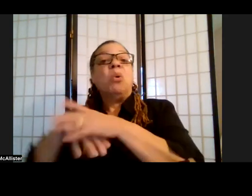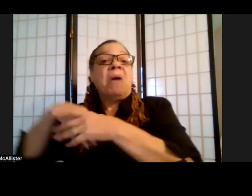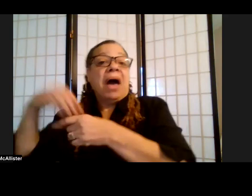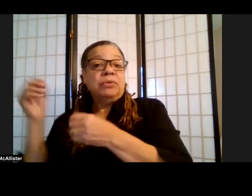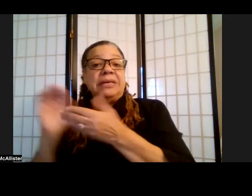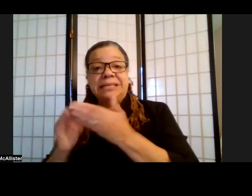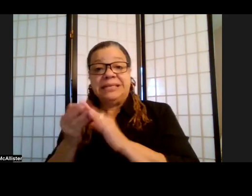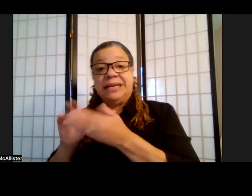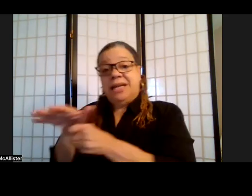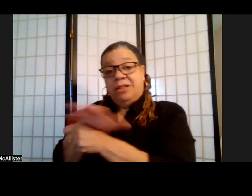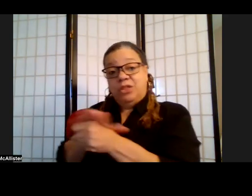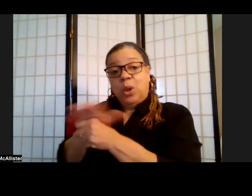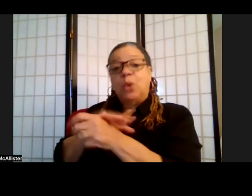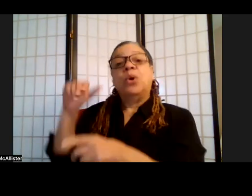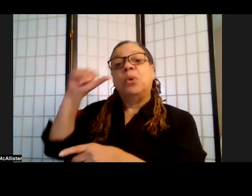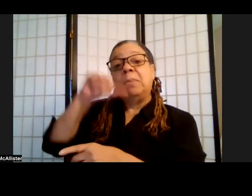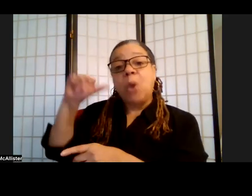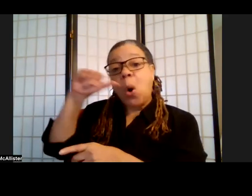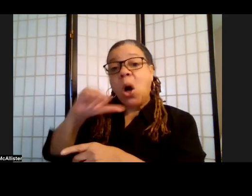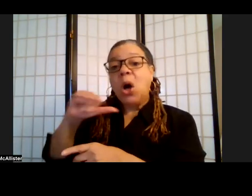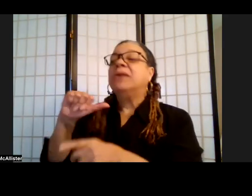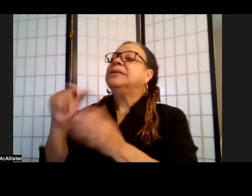bars, nightclubs, brothels, and sometimes for entire weekends.